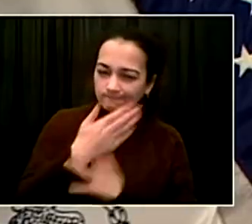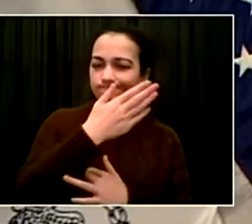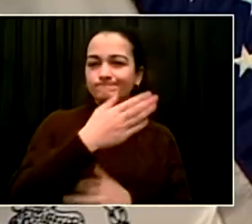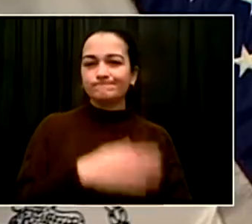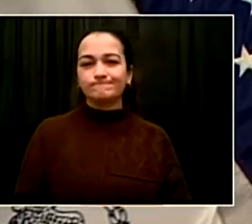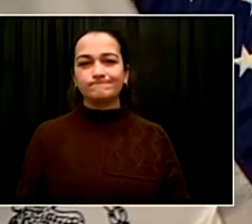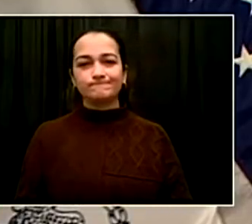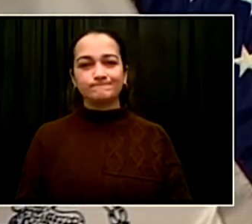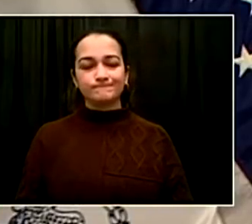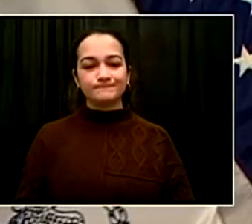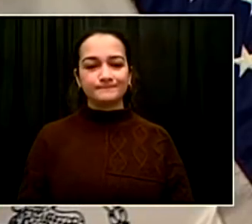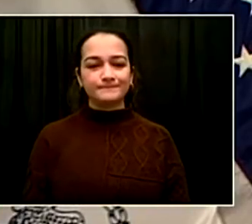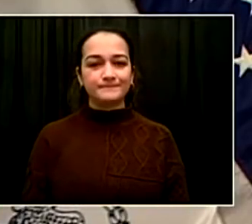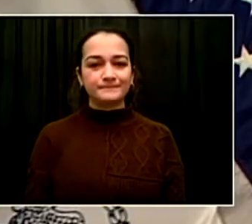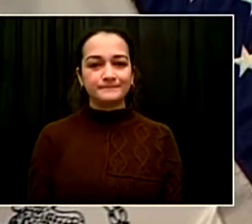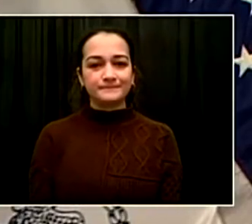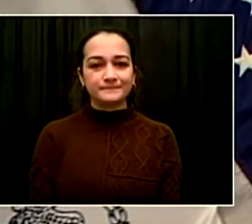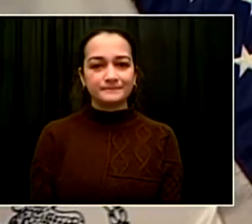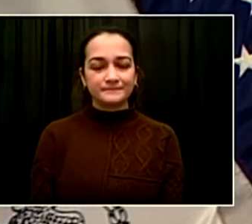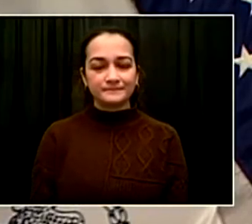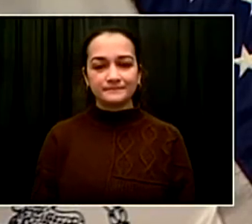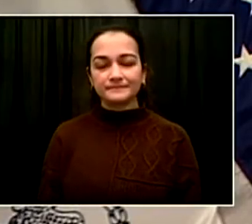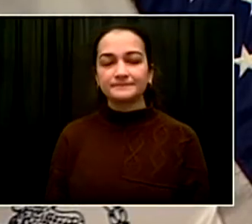NEXT FEW WEEKS AS SAFELY AS POSSIBLE.